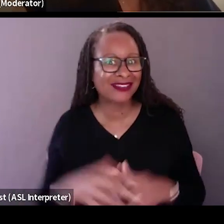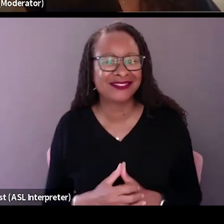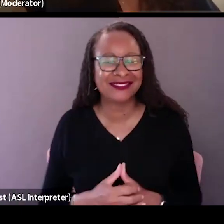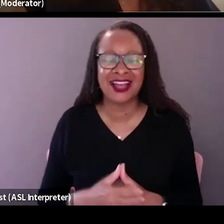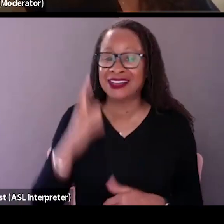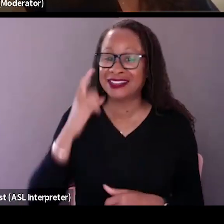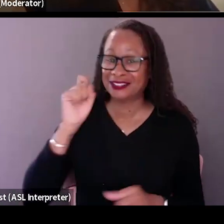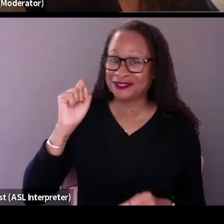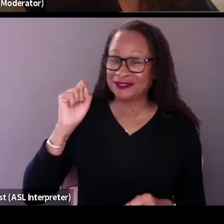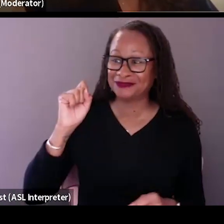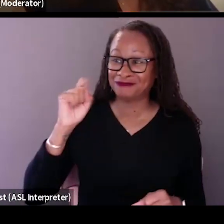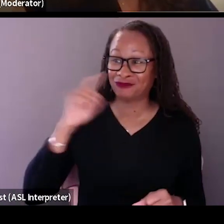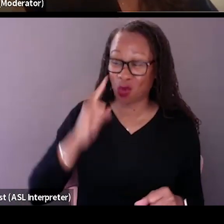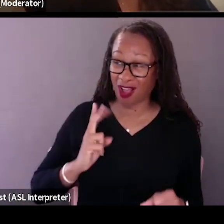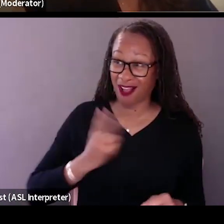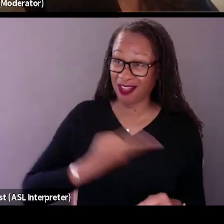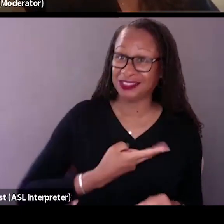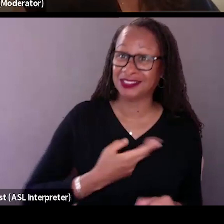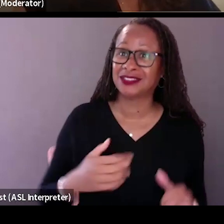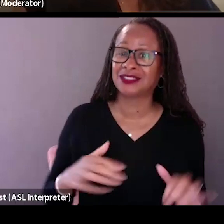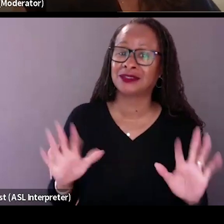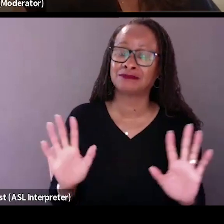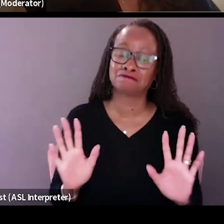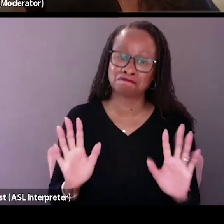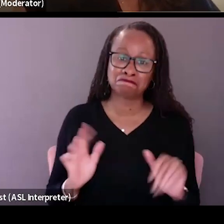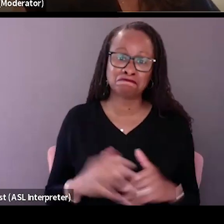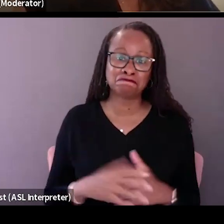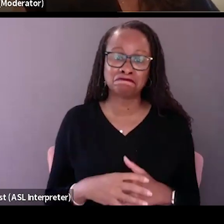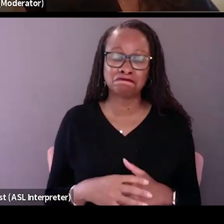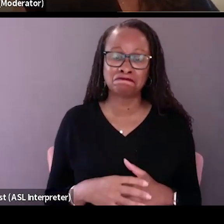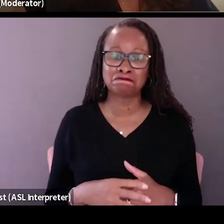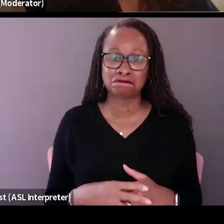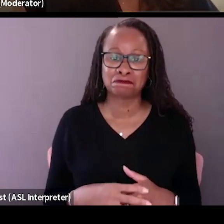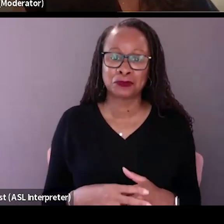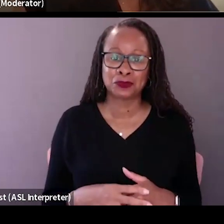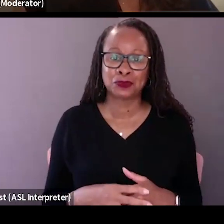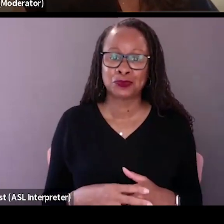you know, it was this event that happened